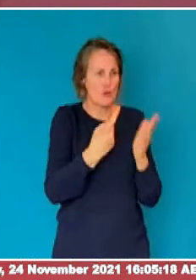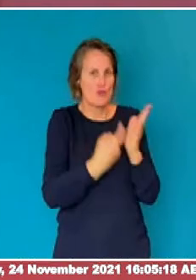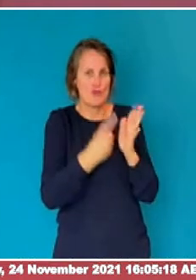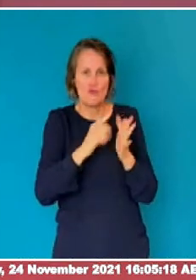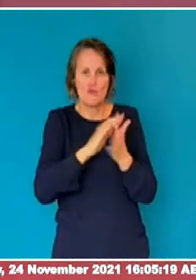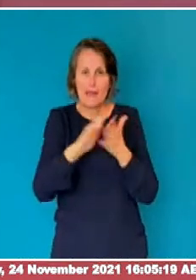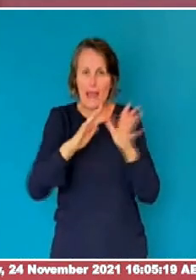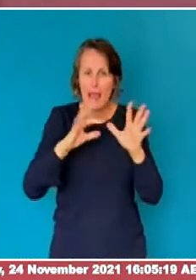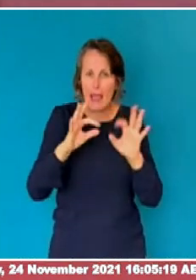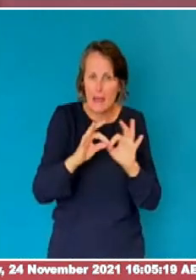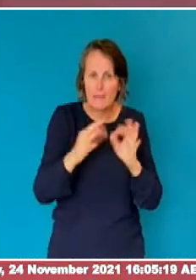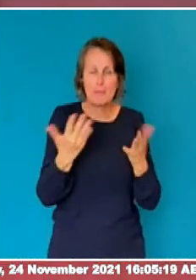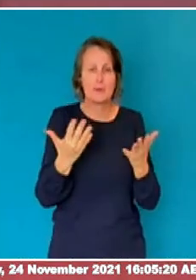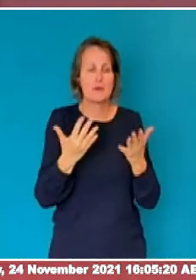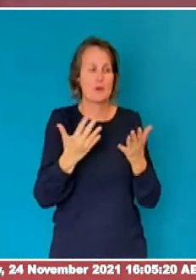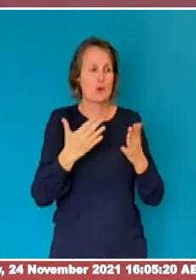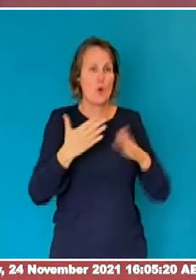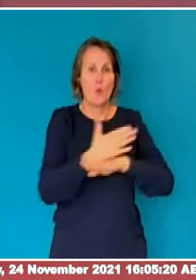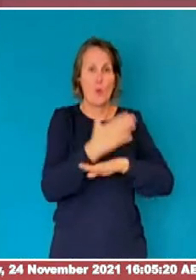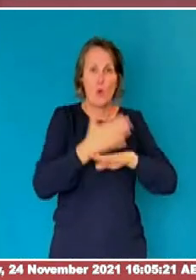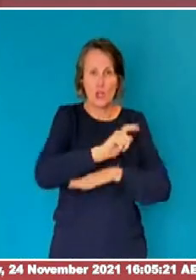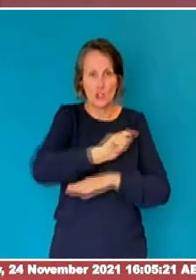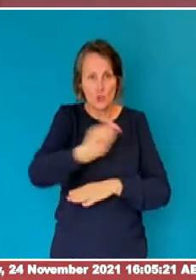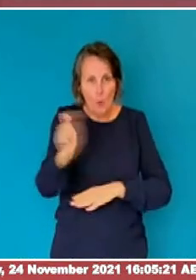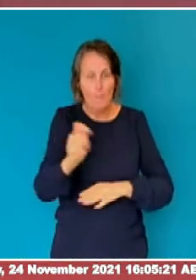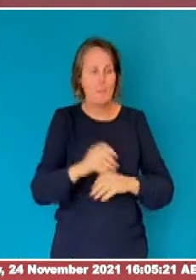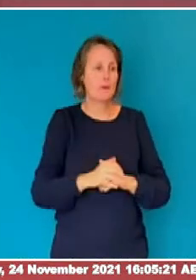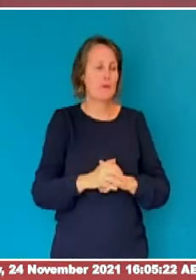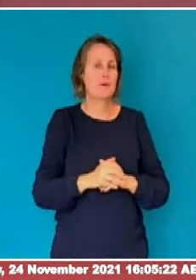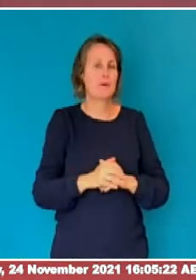process of the workers comp claim, through to the completion.